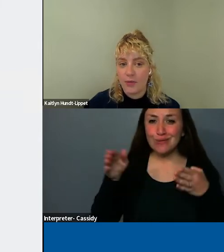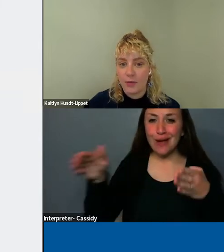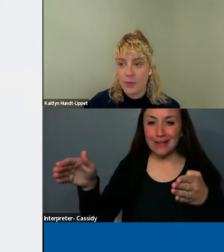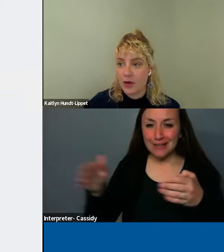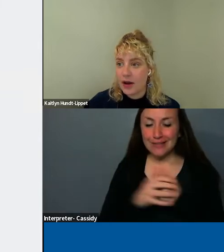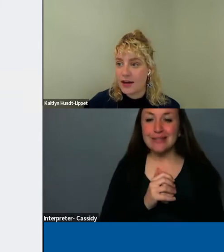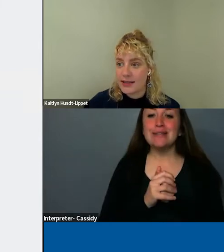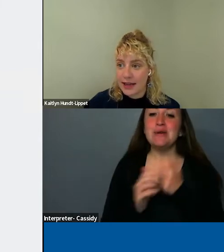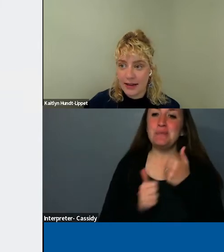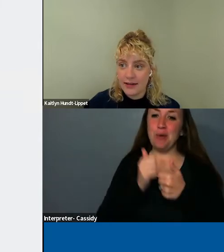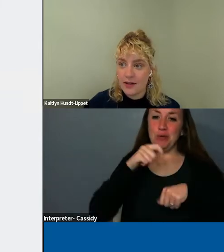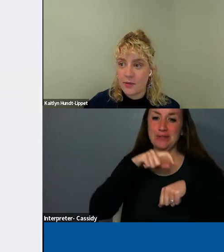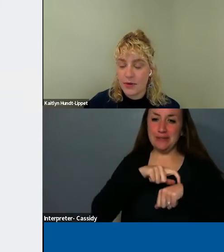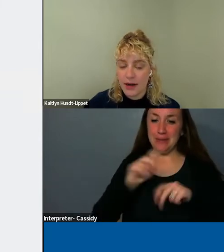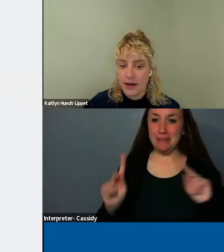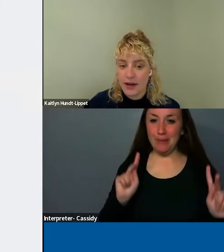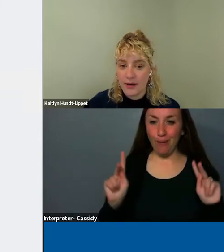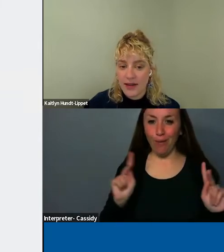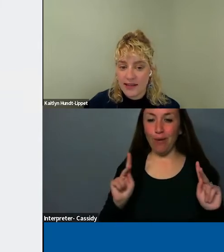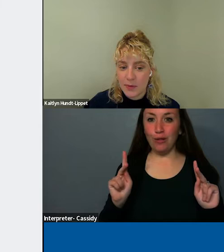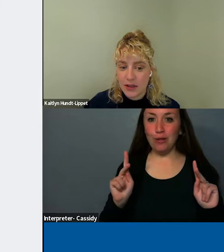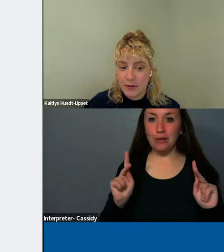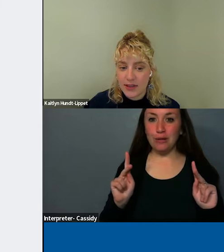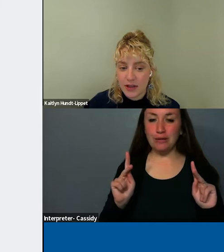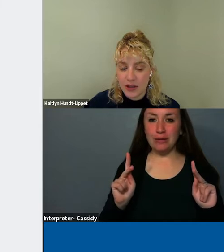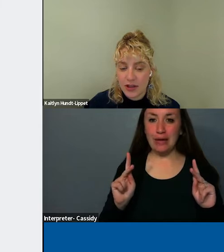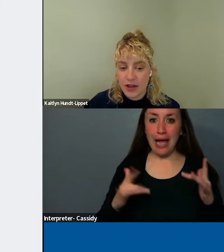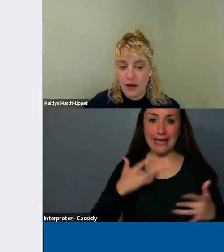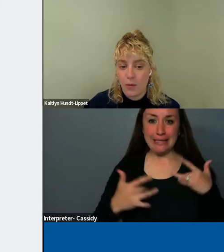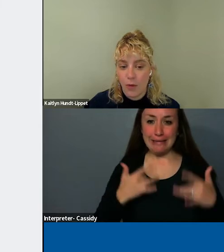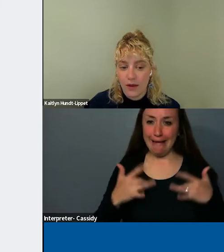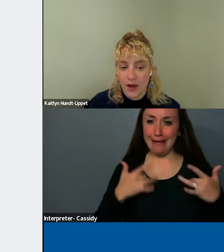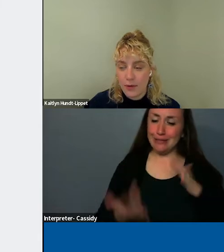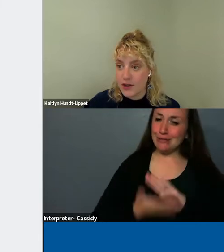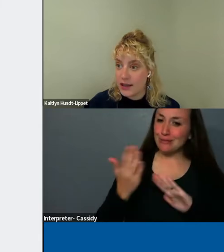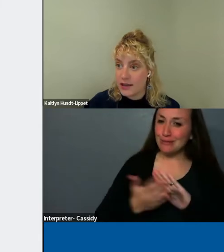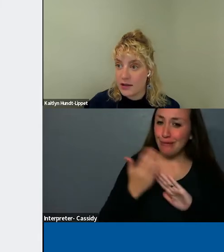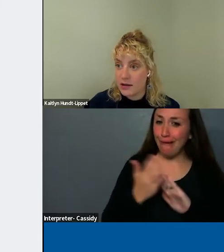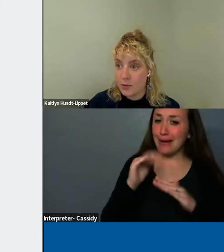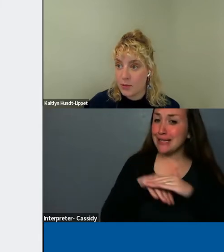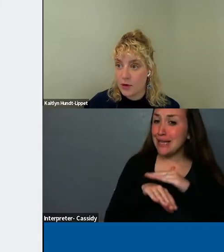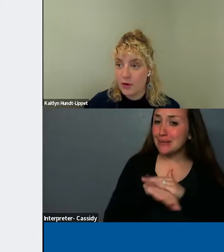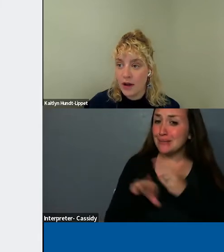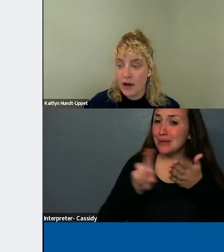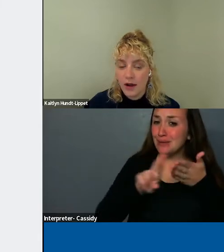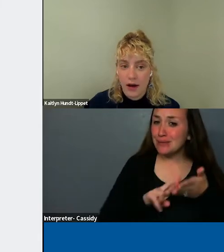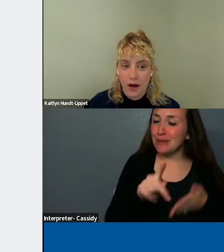people are excited to be running accessibility research. They want the opportunity to improve,